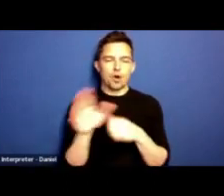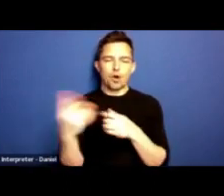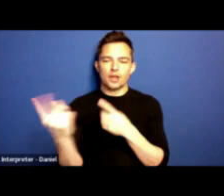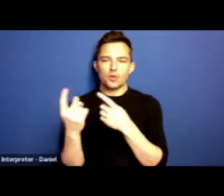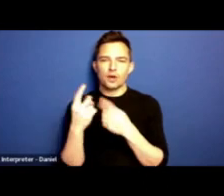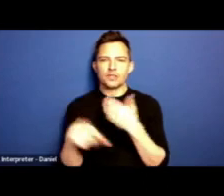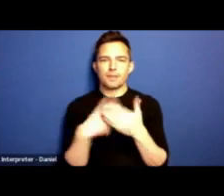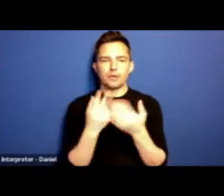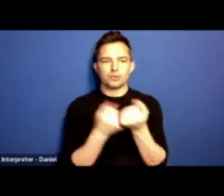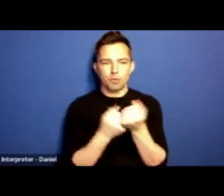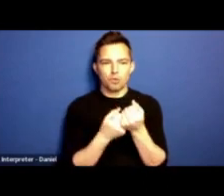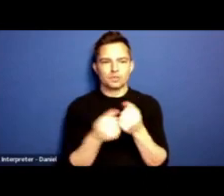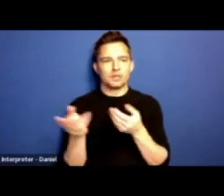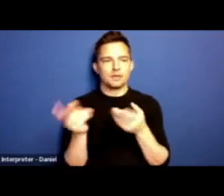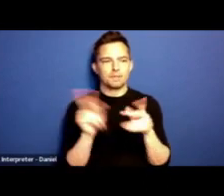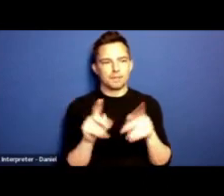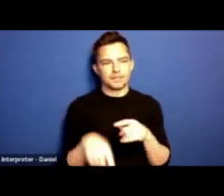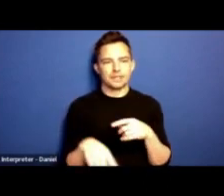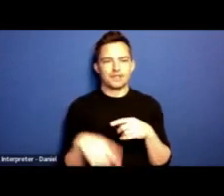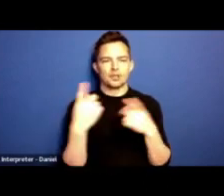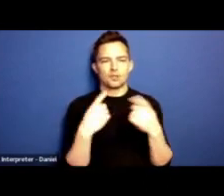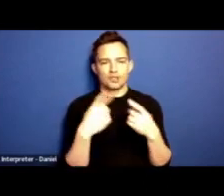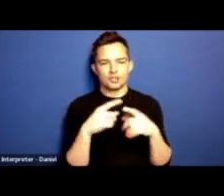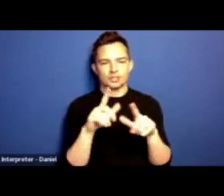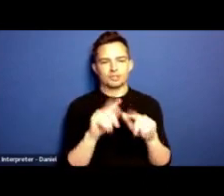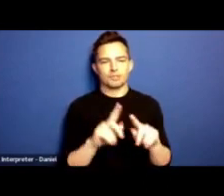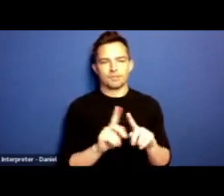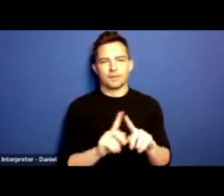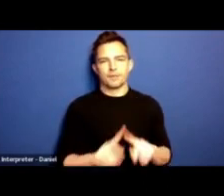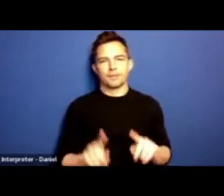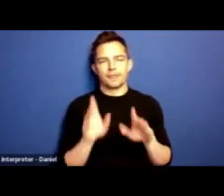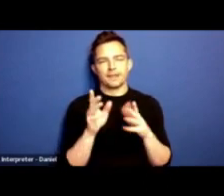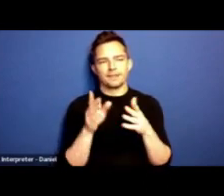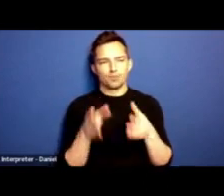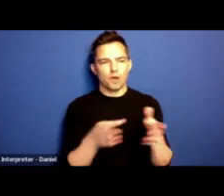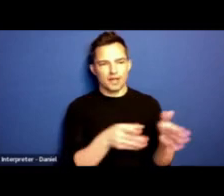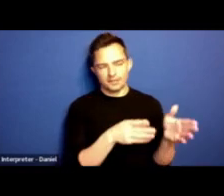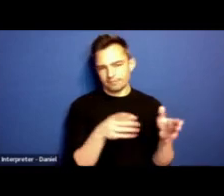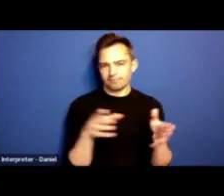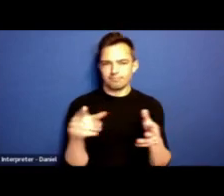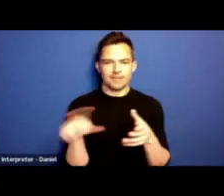supports people needed questions they had about ways they could get assistance to stay in the